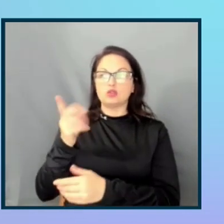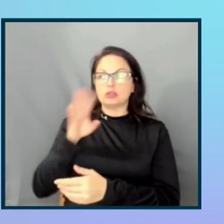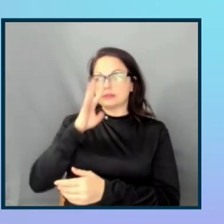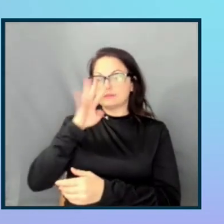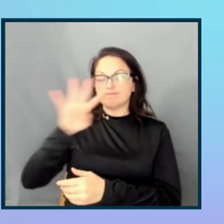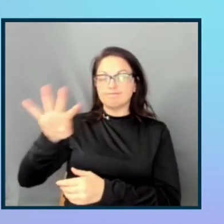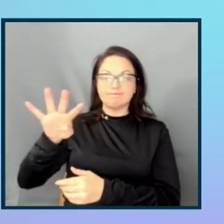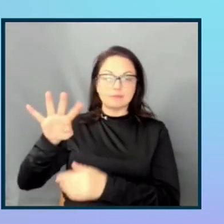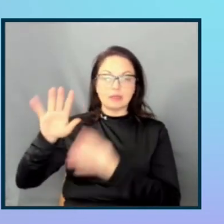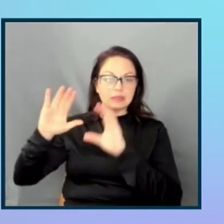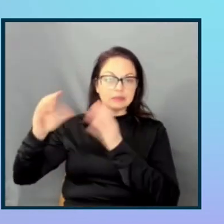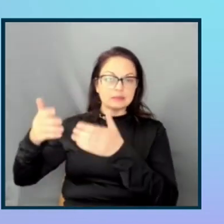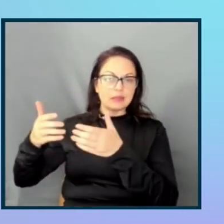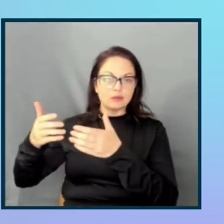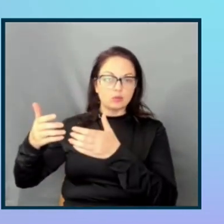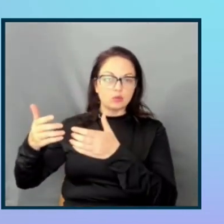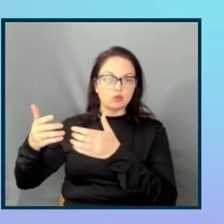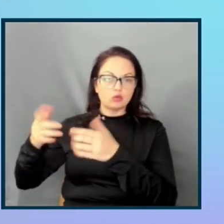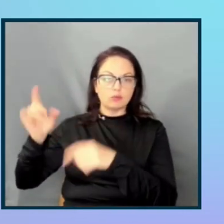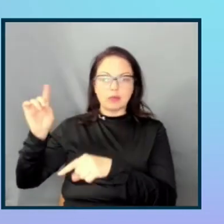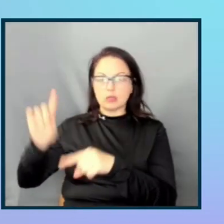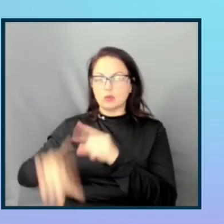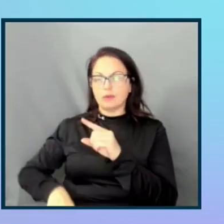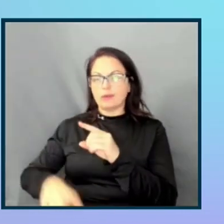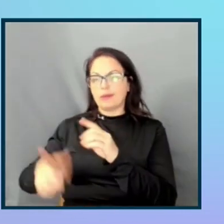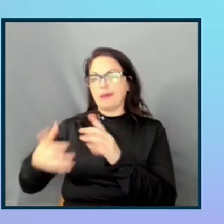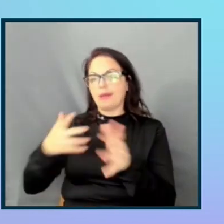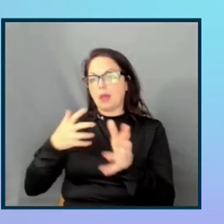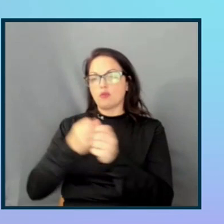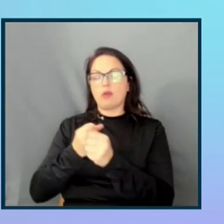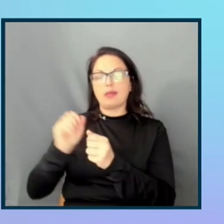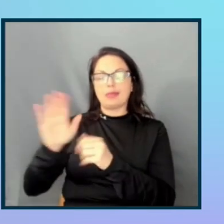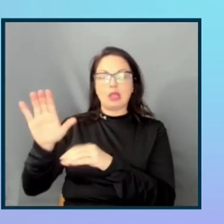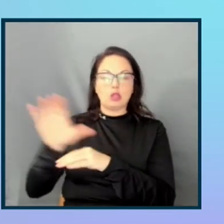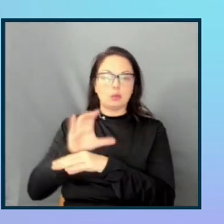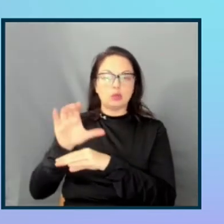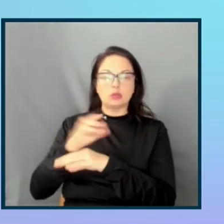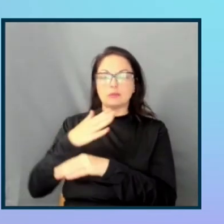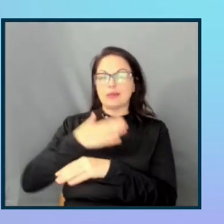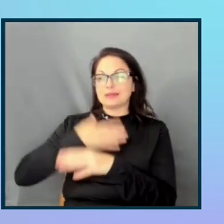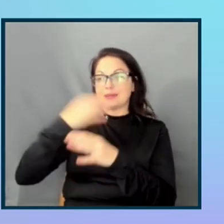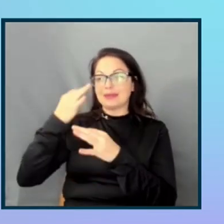who can't necessarily afford to operate their computers. But that's my decision that's biased, as opposed